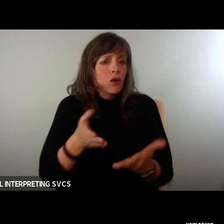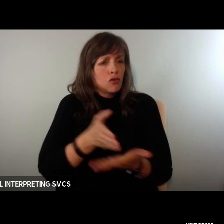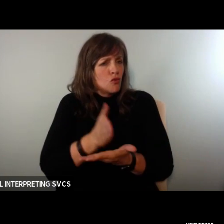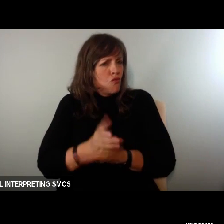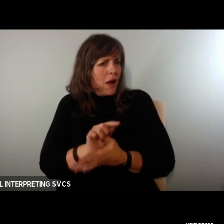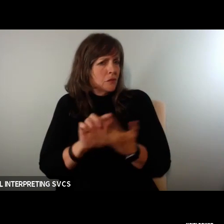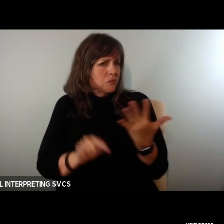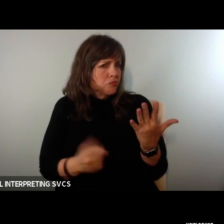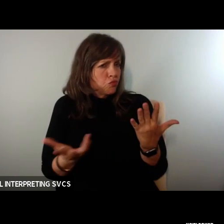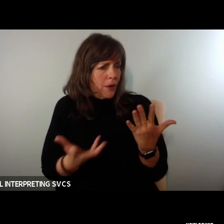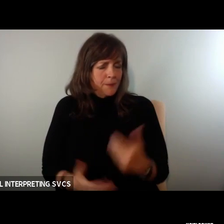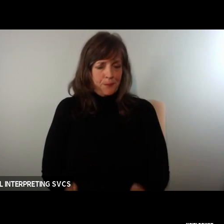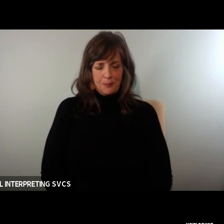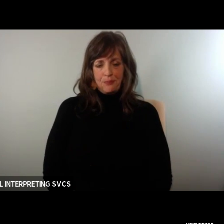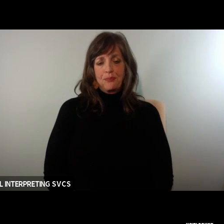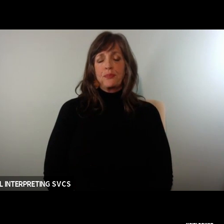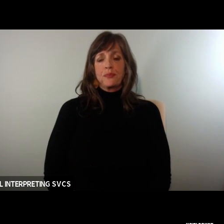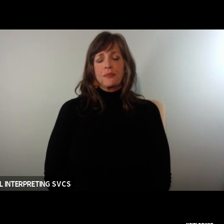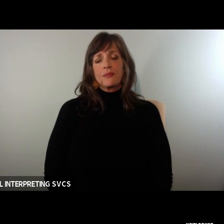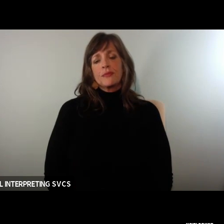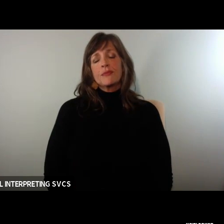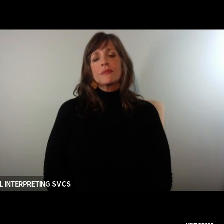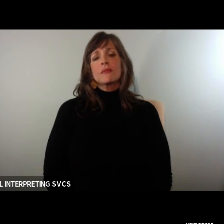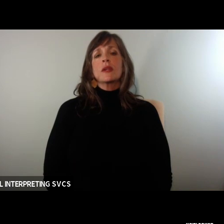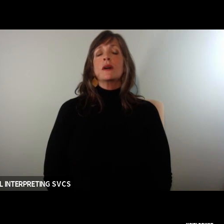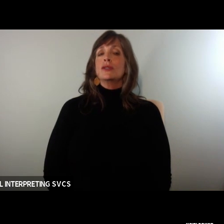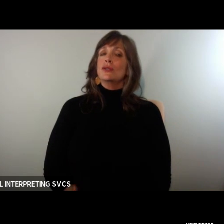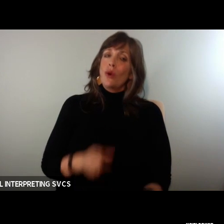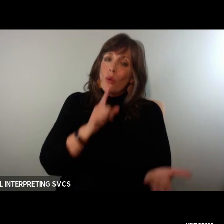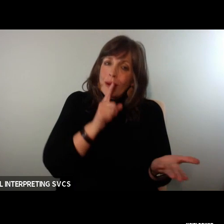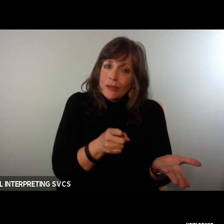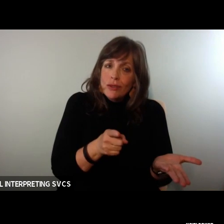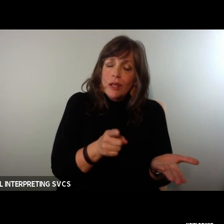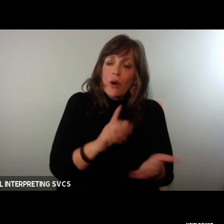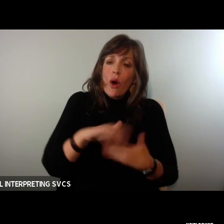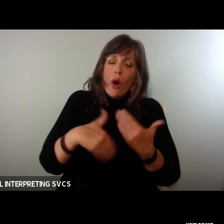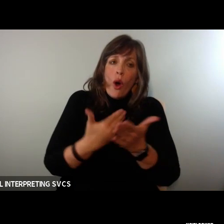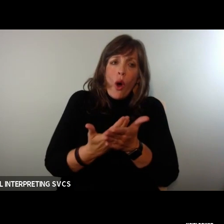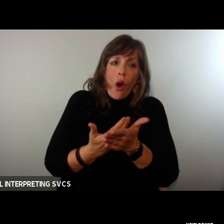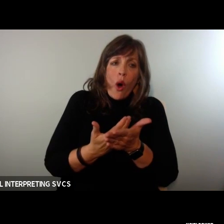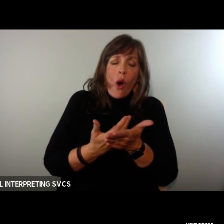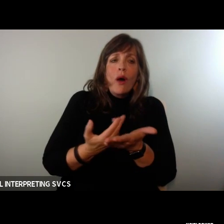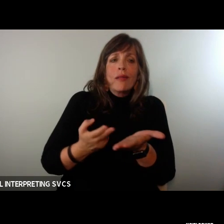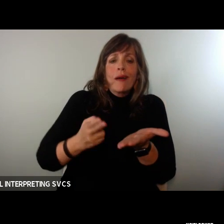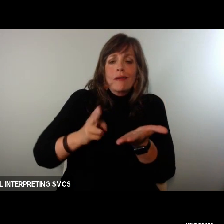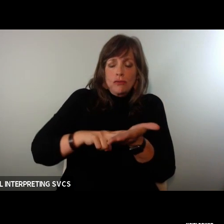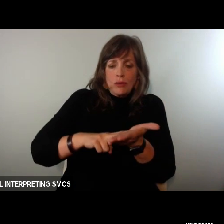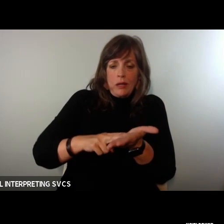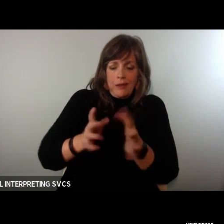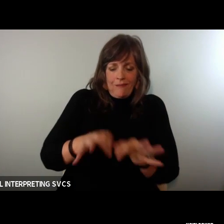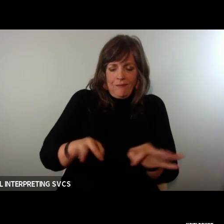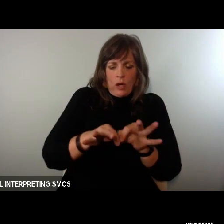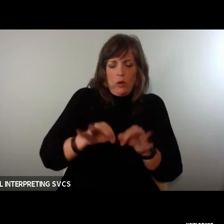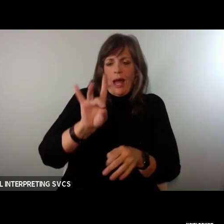Essentially, all contracts that are worth $800 or more have to be in writing.